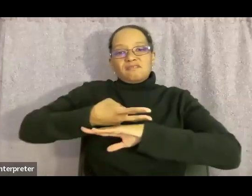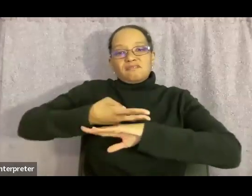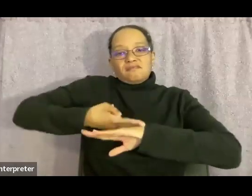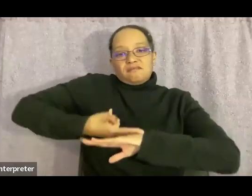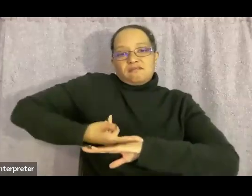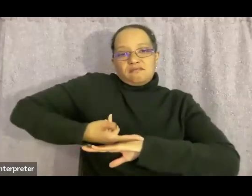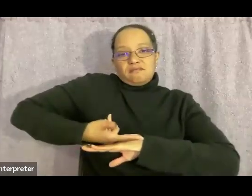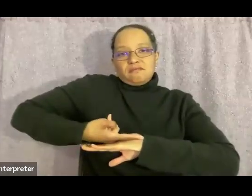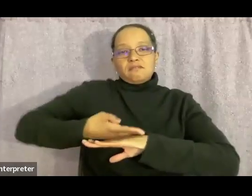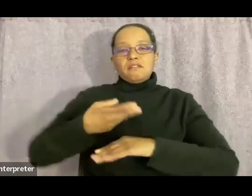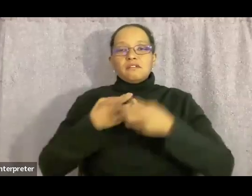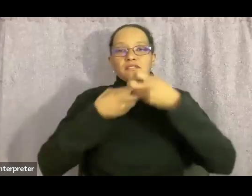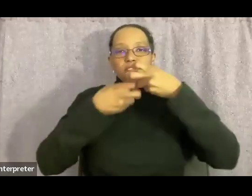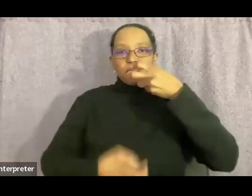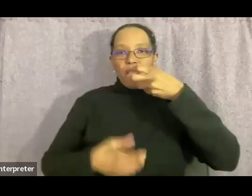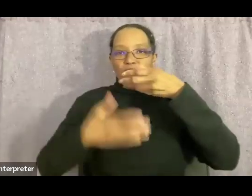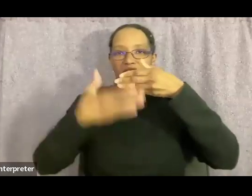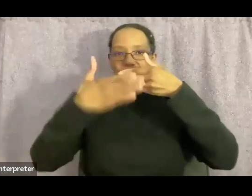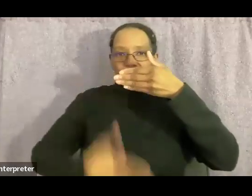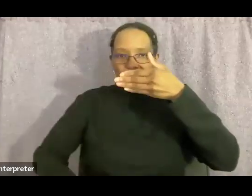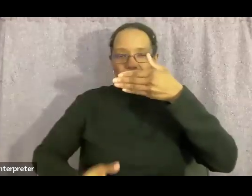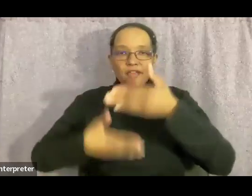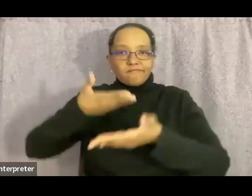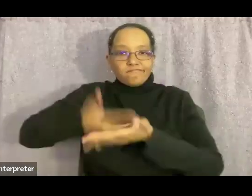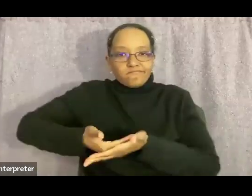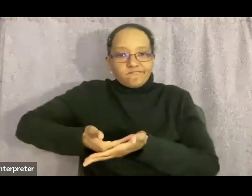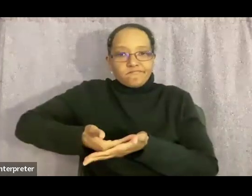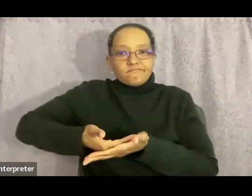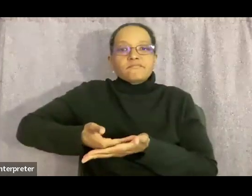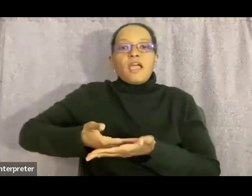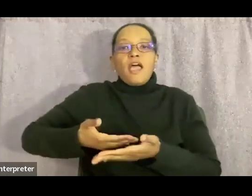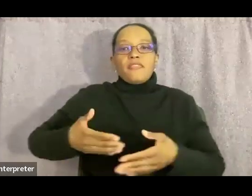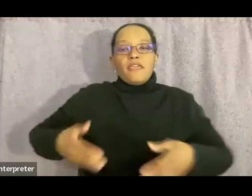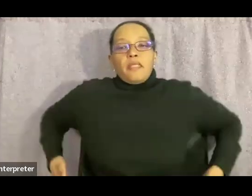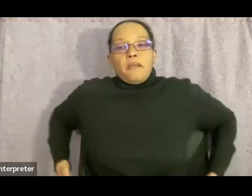Flatten your spine, your back, against the ground, and then scoop and lift your butt in the air.